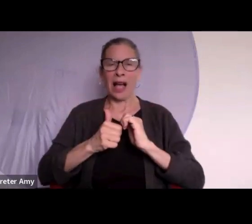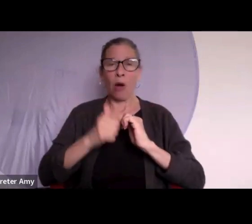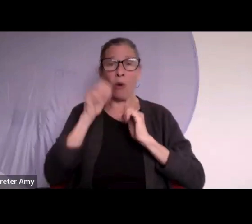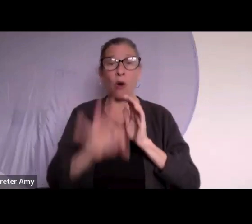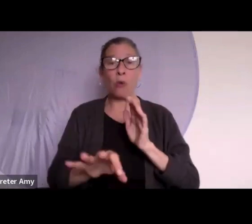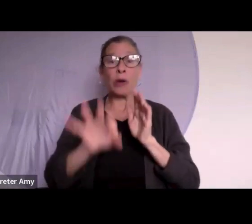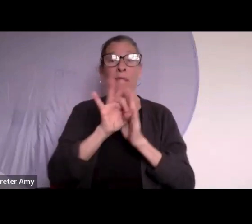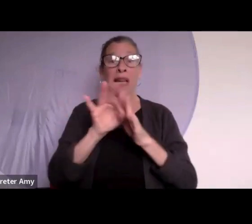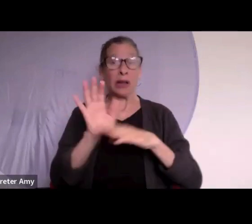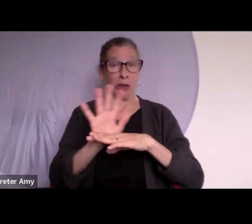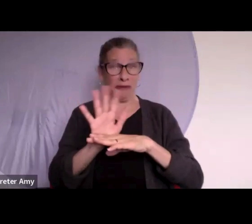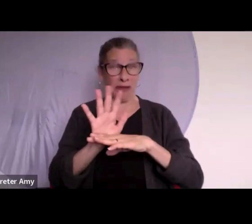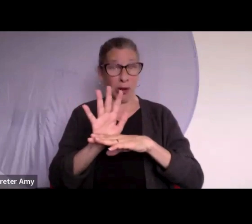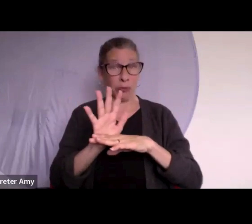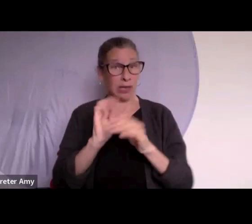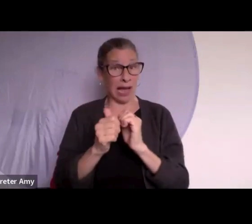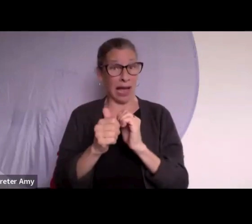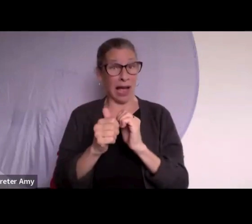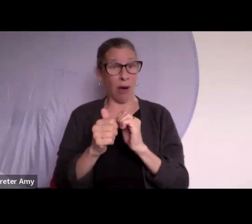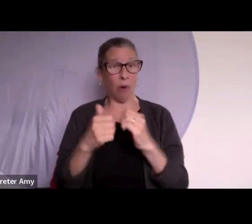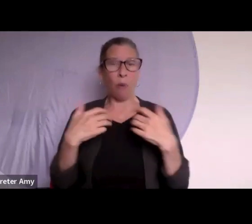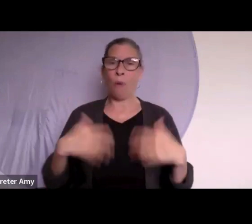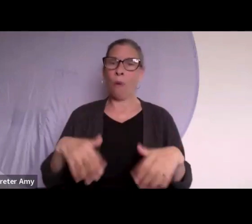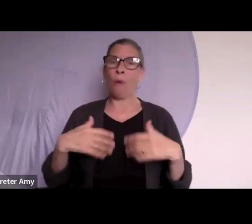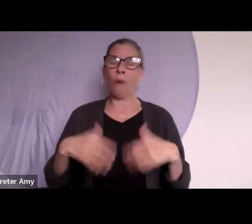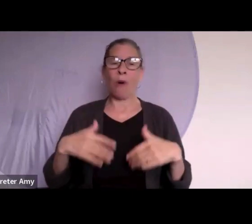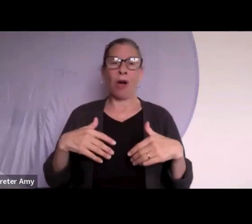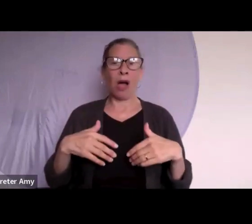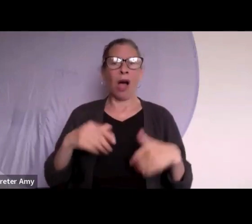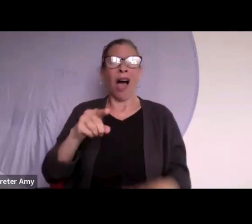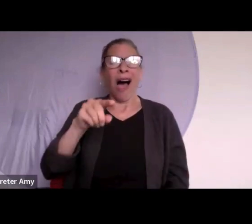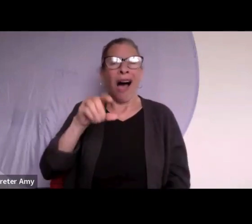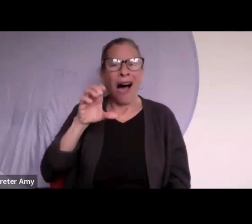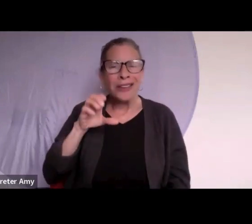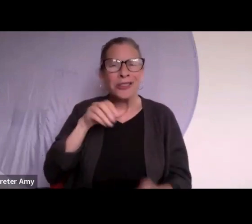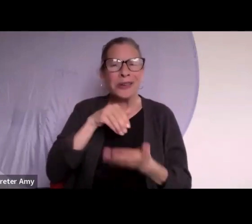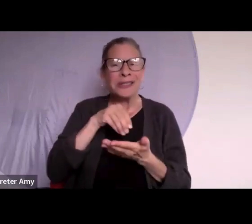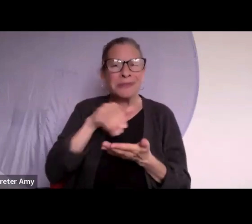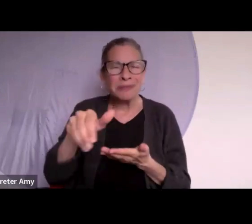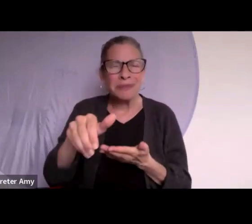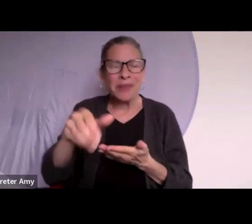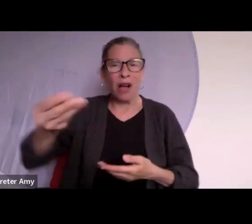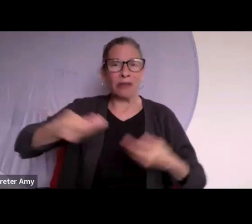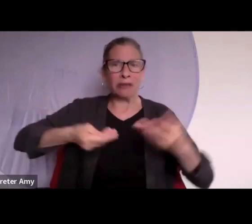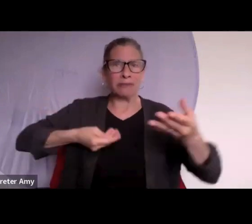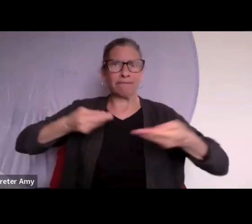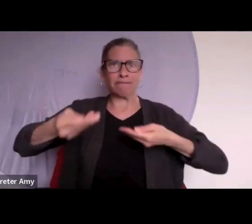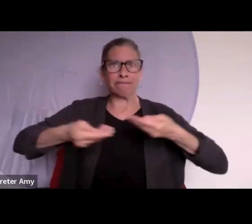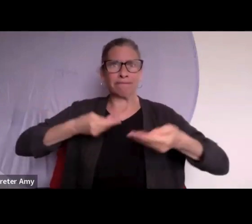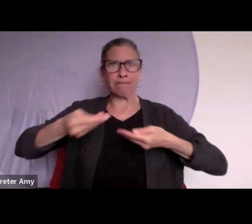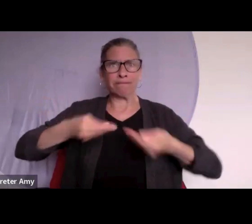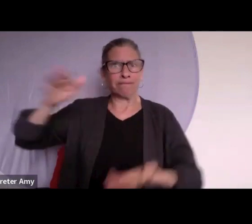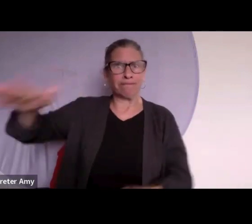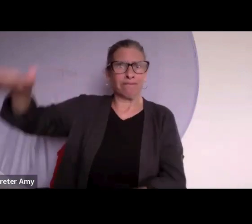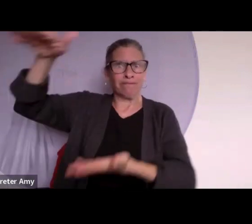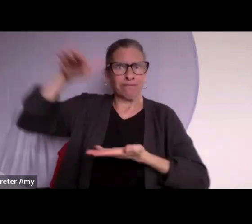this, we have grown to, we get hundreds of submissions we have, which is wonderful, we have to the hardest part of my job is I